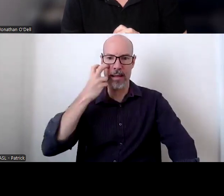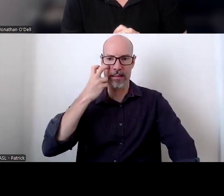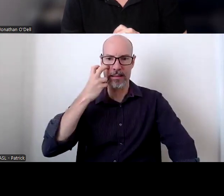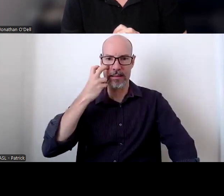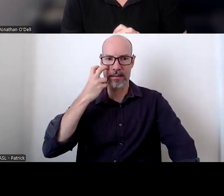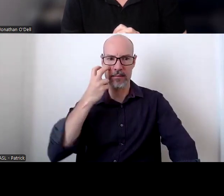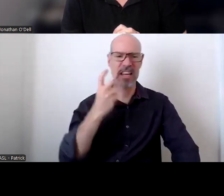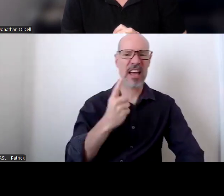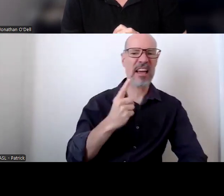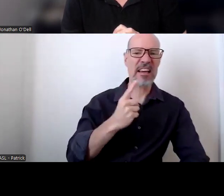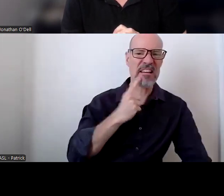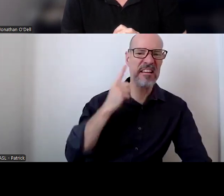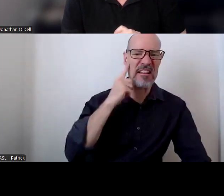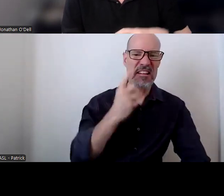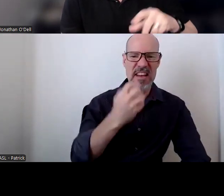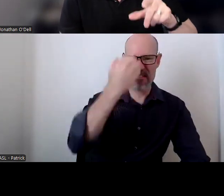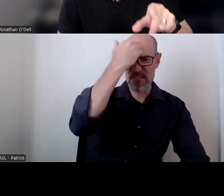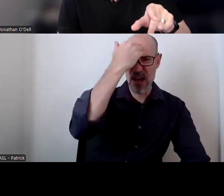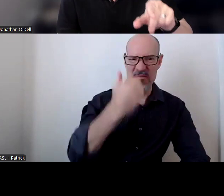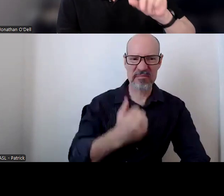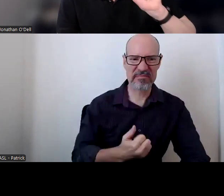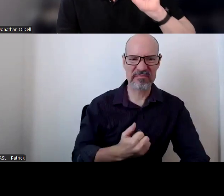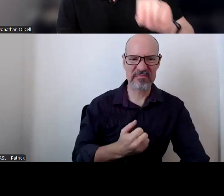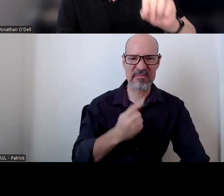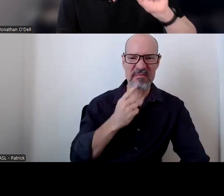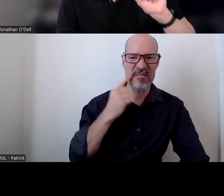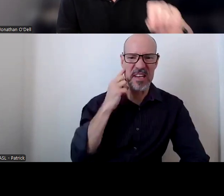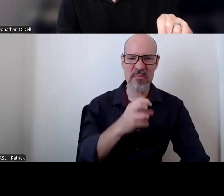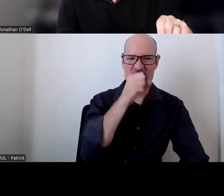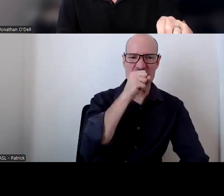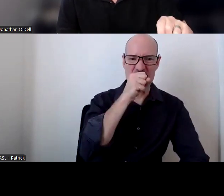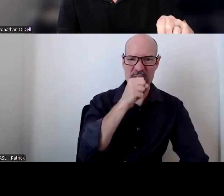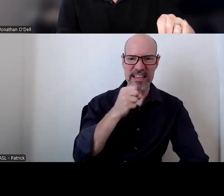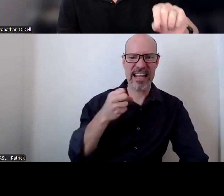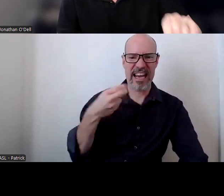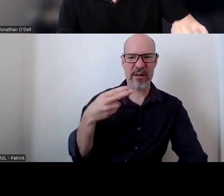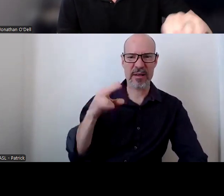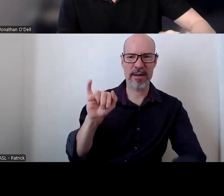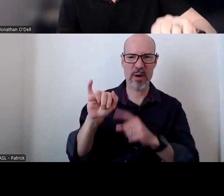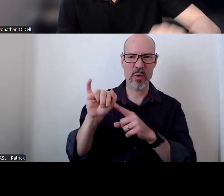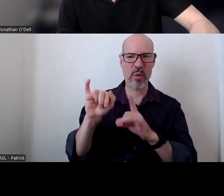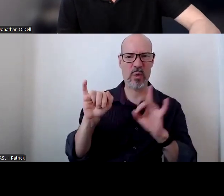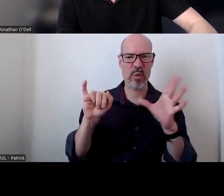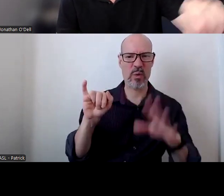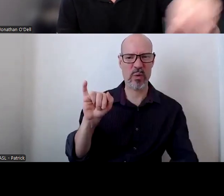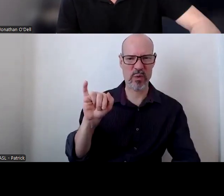You you do not want to say deaf and dumb, deaf-mute, and Hearing impaired is particularly pernicious.